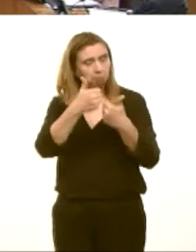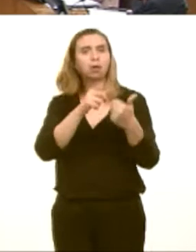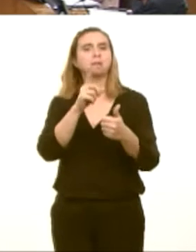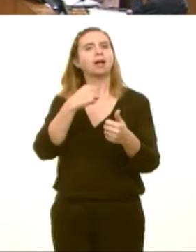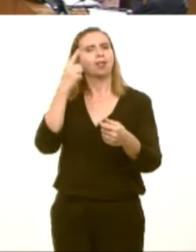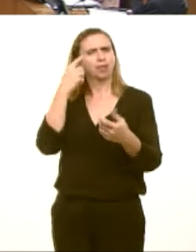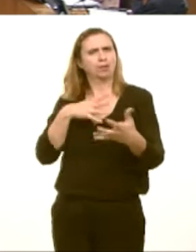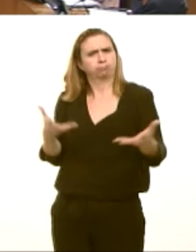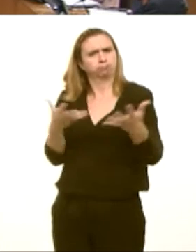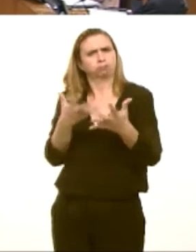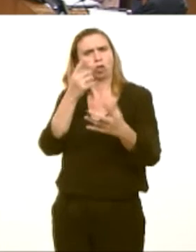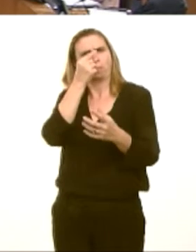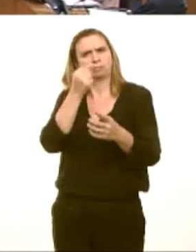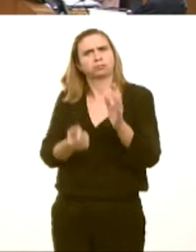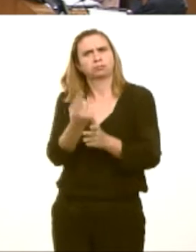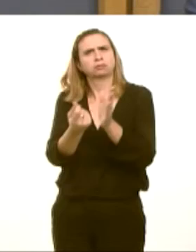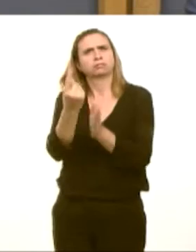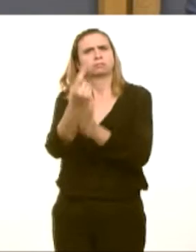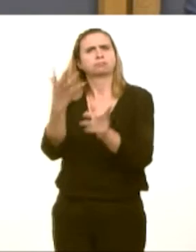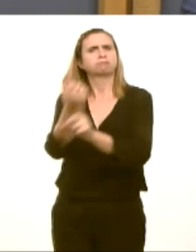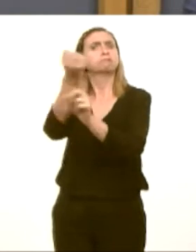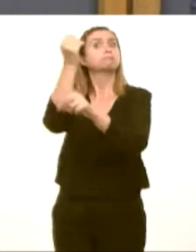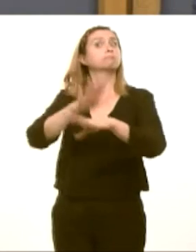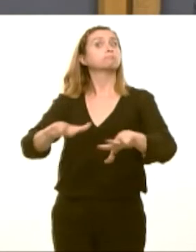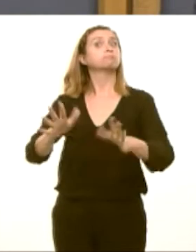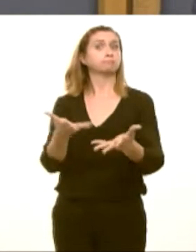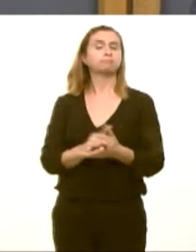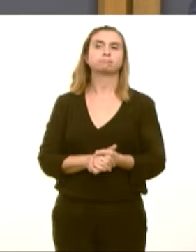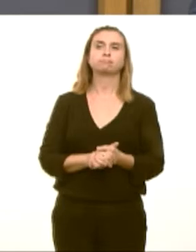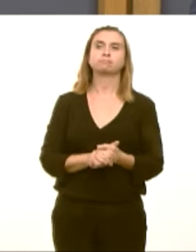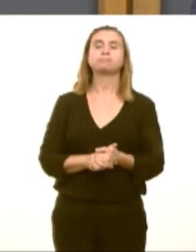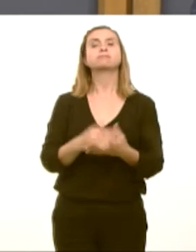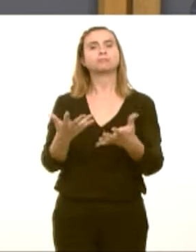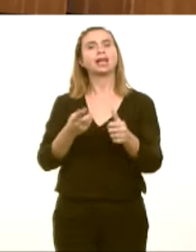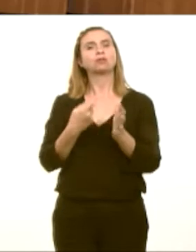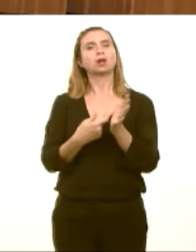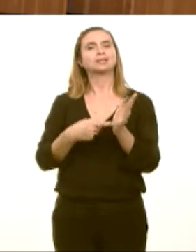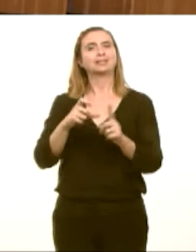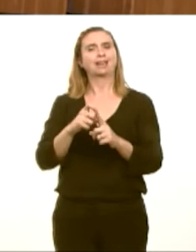Y Llywydd / The Presiding Officer: We now move to the leader of the opposition, Andrew R.T. Davies. Andrew R.T.